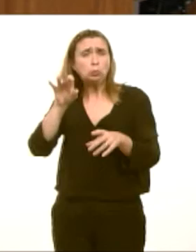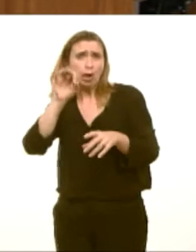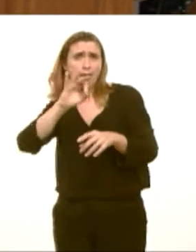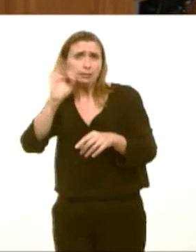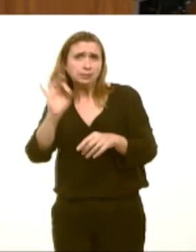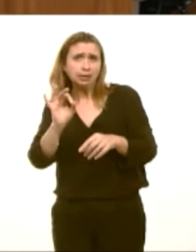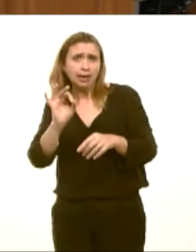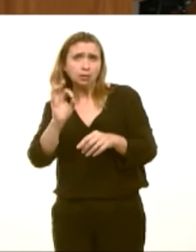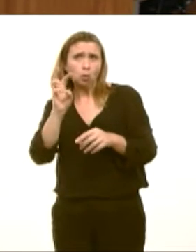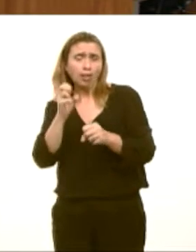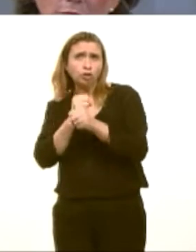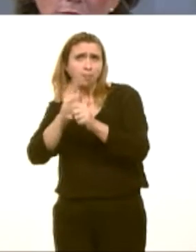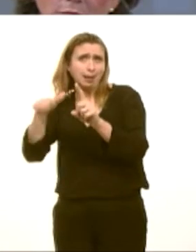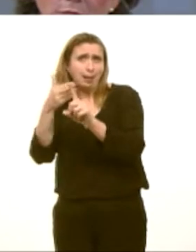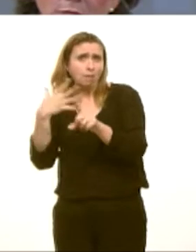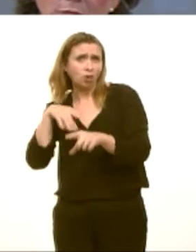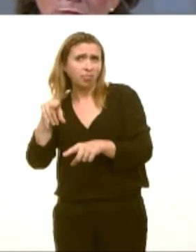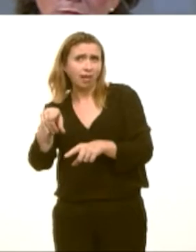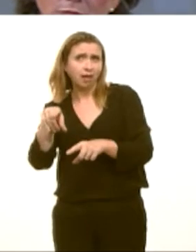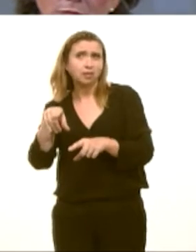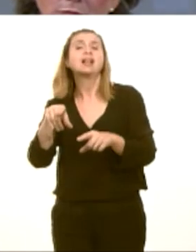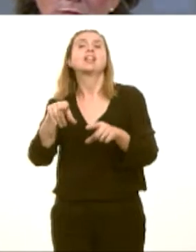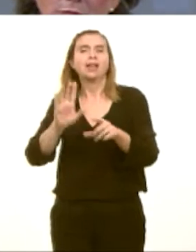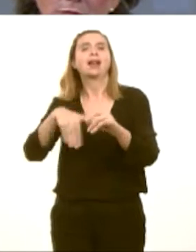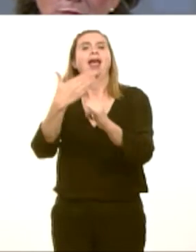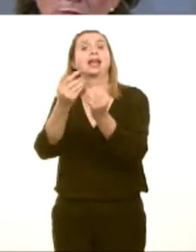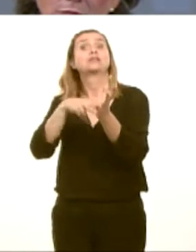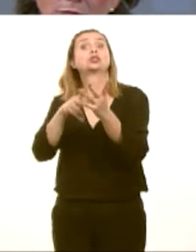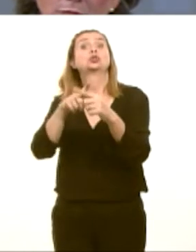is the Welsh Governmentís aim, with the balance to be paid by the end of June next year.